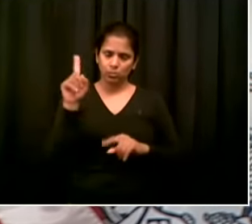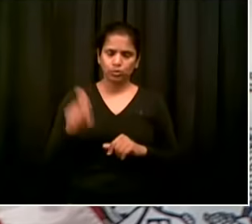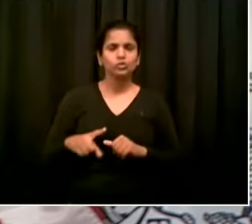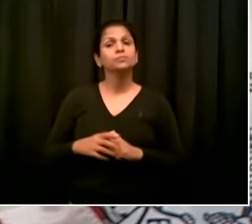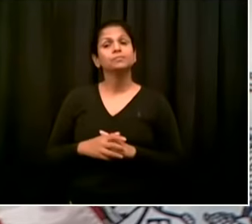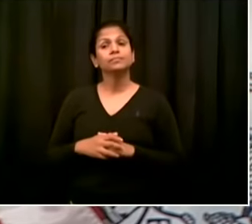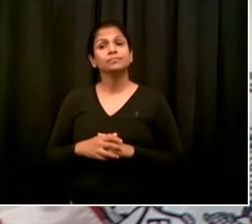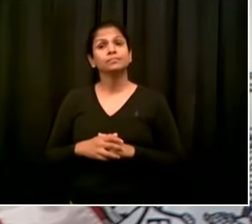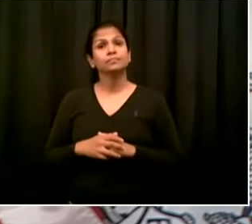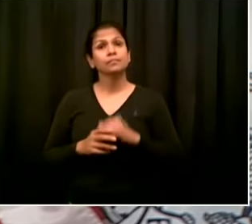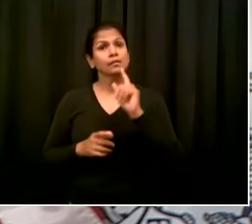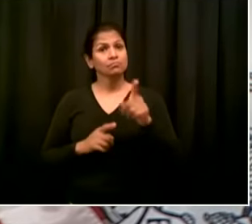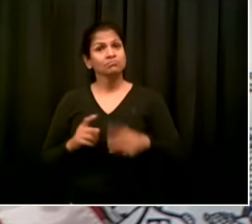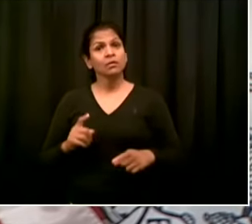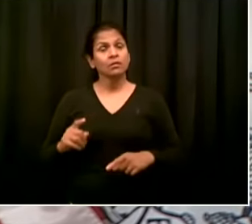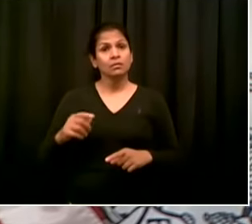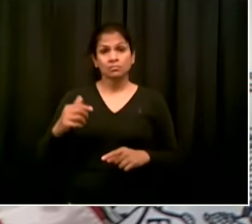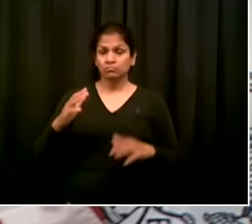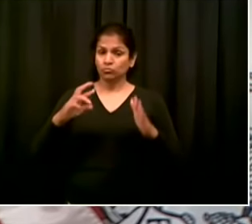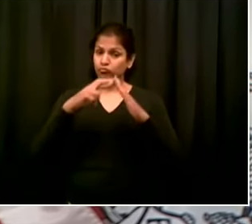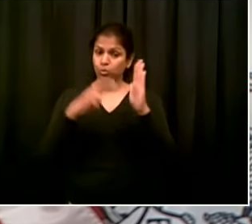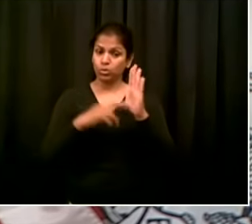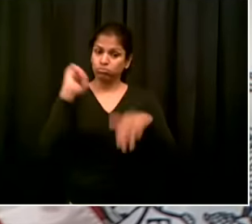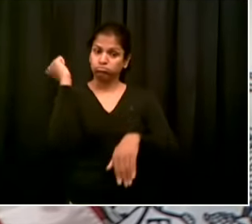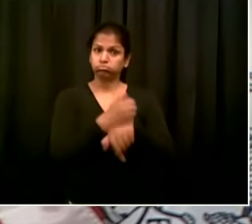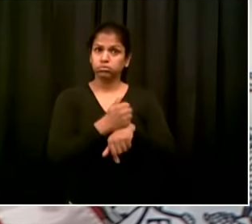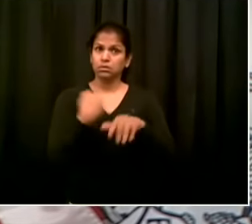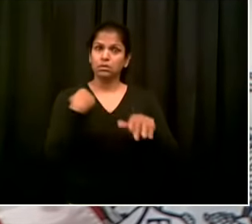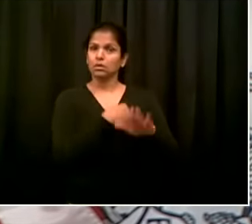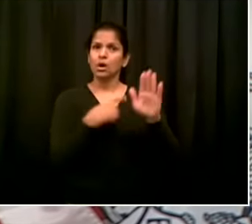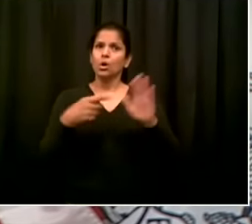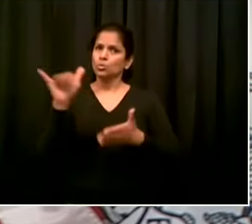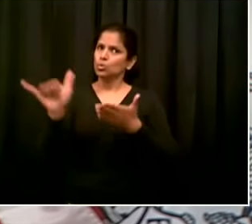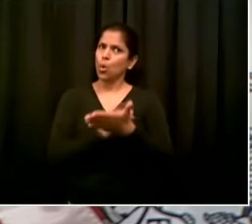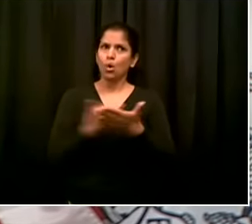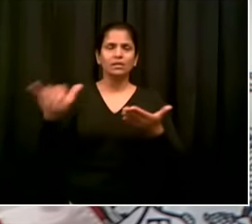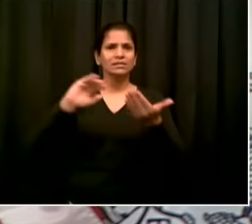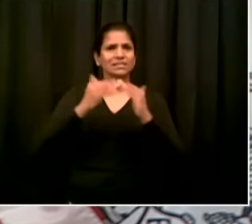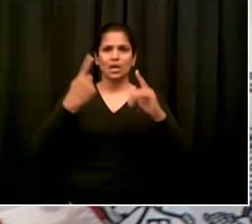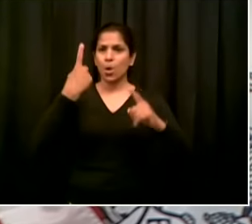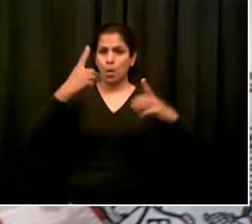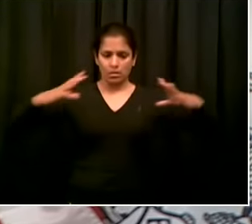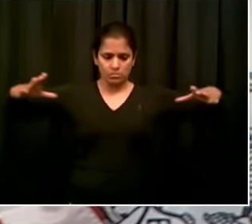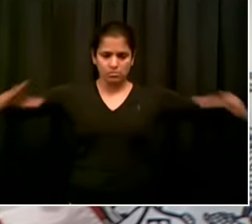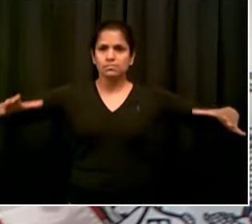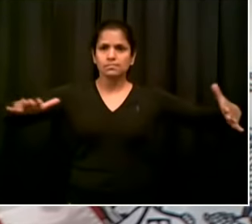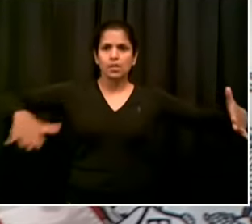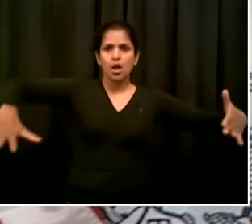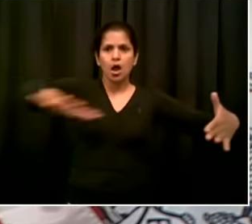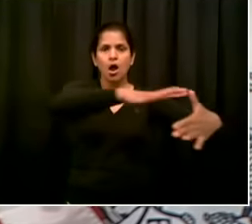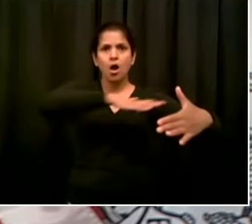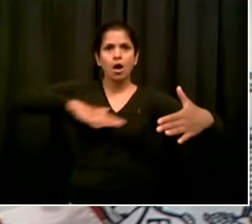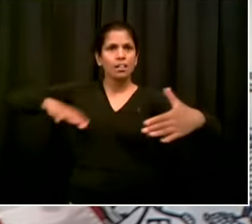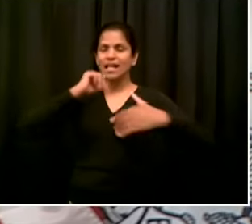F IWEEE S A TREND LINE WE WILL TALK ABOUT IT OPENLY BUT